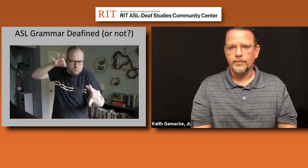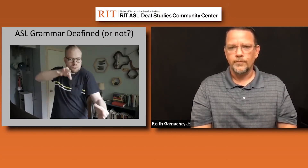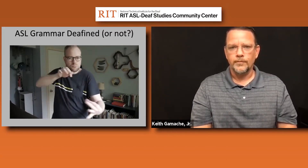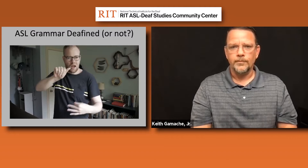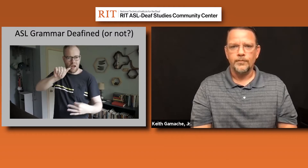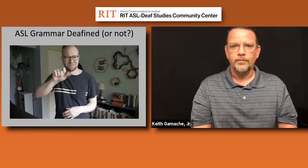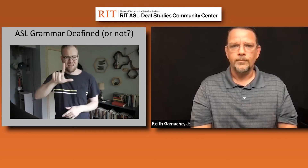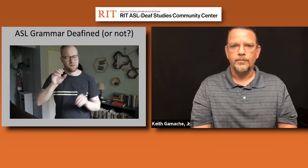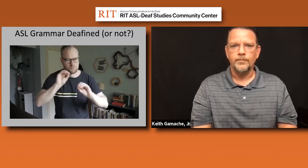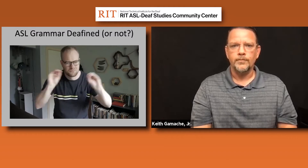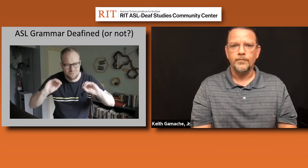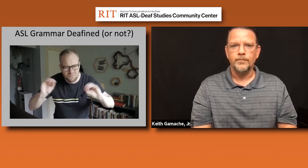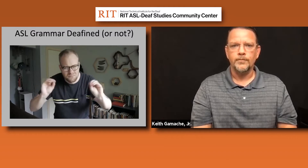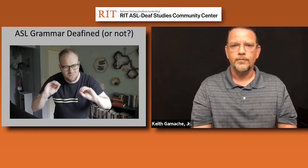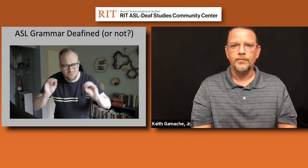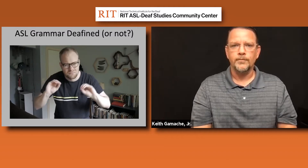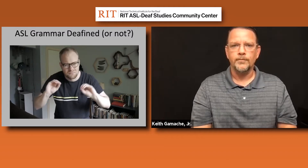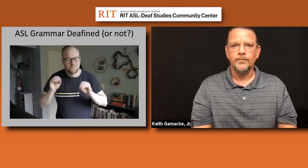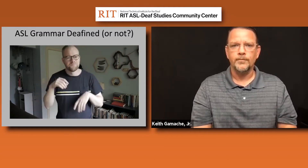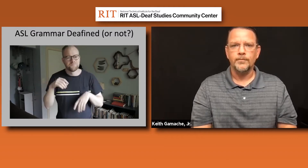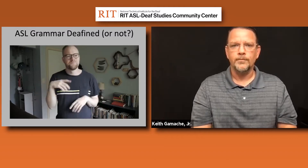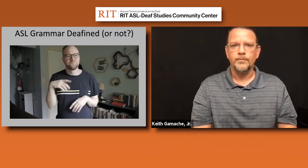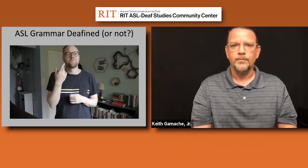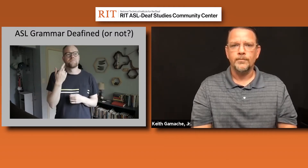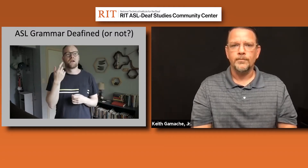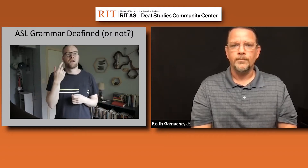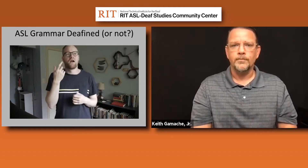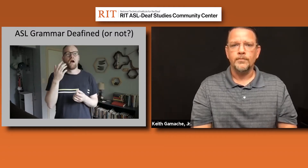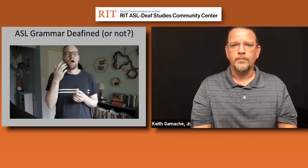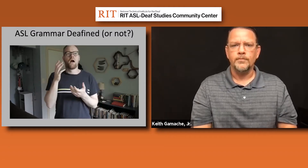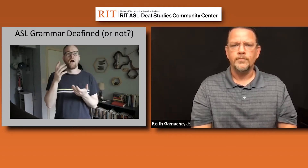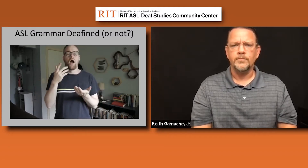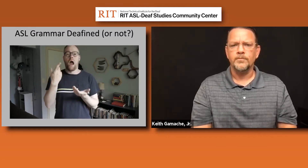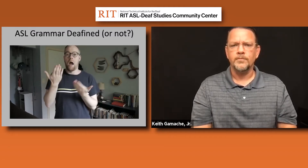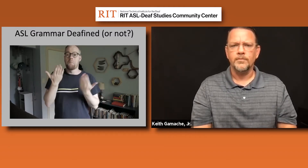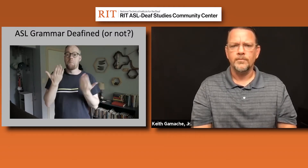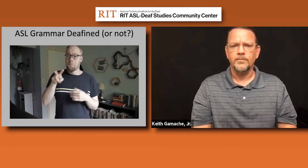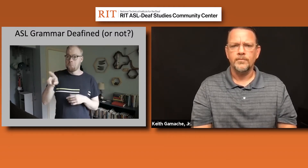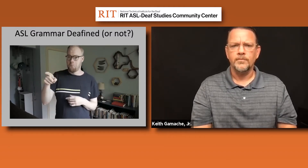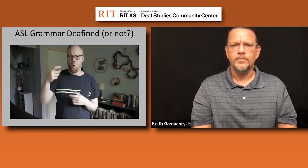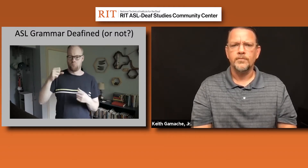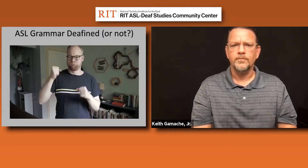who can sign the purest and truest ASL.